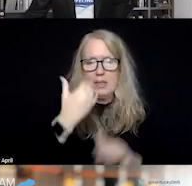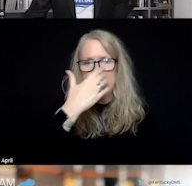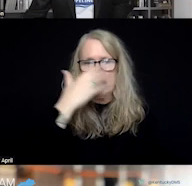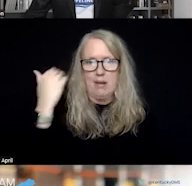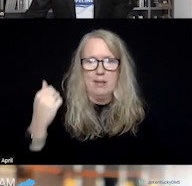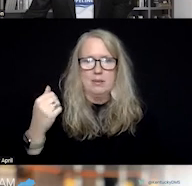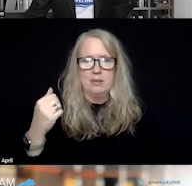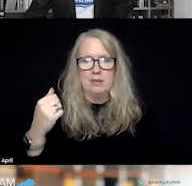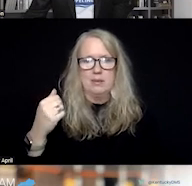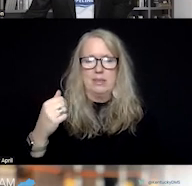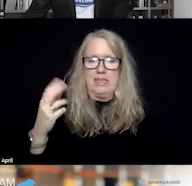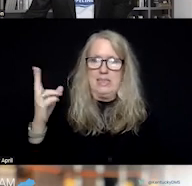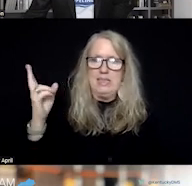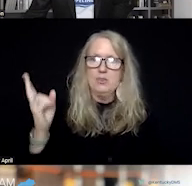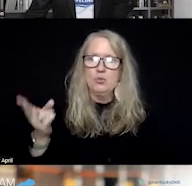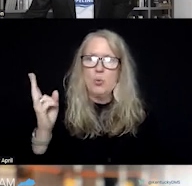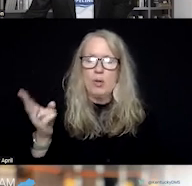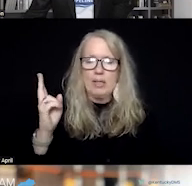ARE OFTEN ISOLATED BECAUSE, HISTORICALLY, PEOPLE DON'T TALK ABOUT